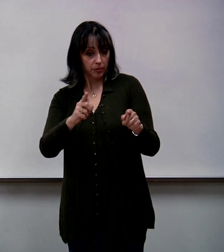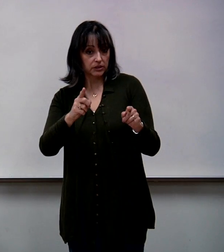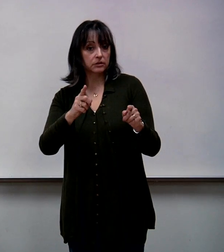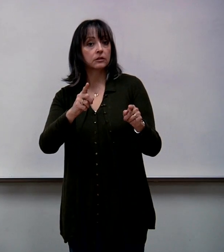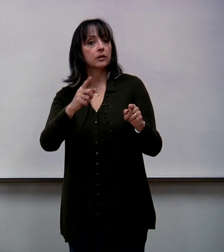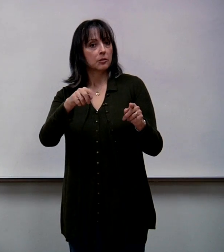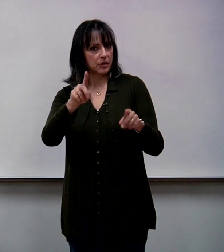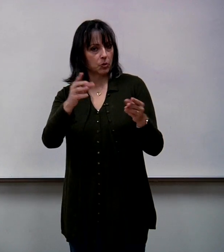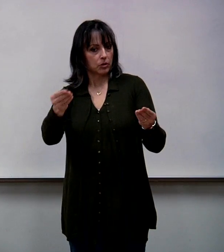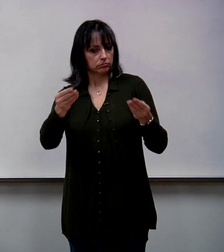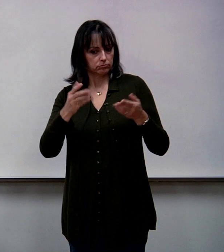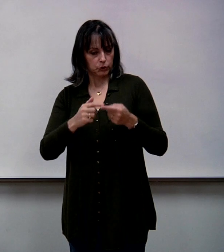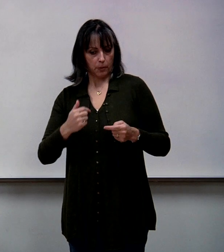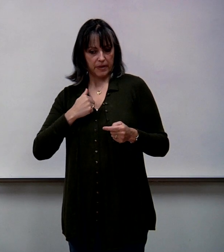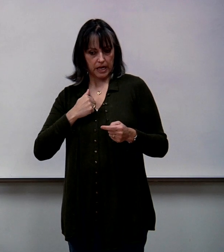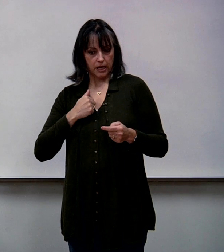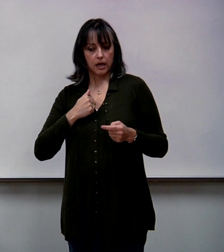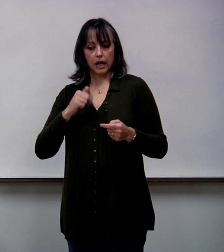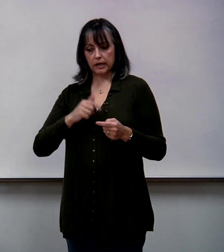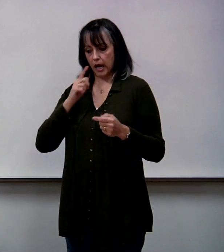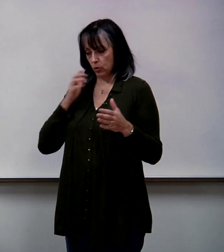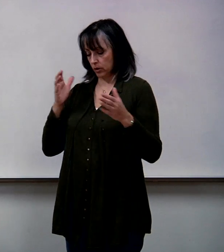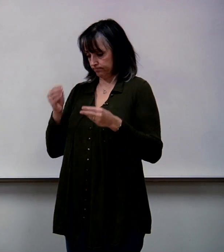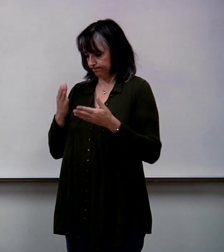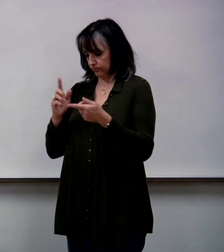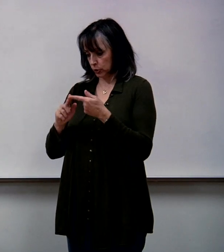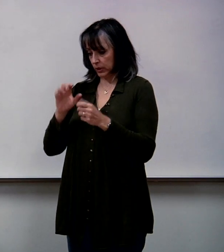which will in turn be brought to the elections committee that meets every week.